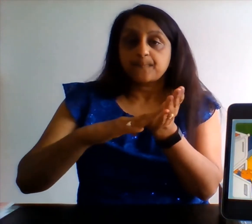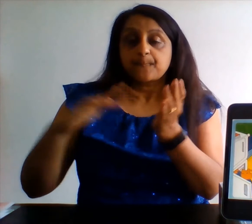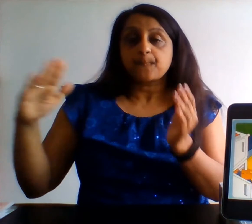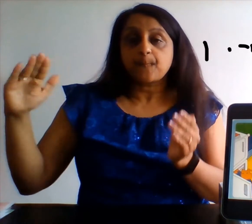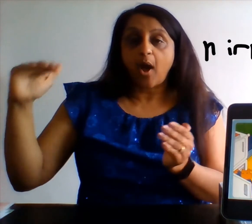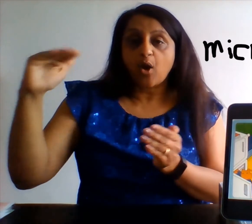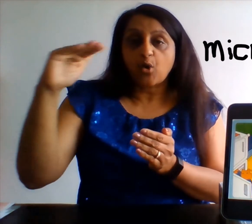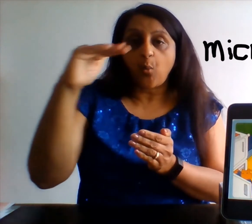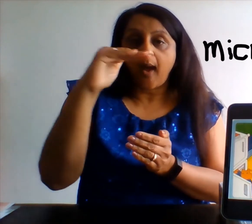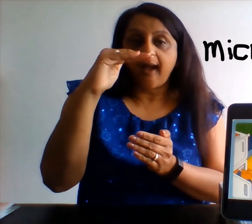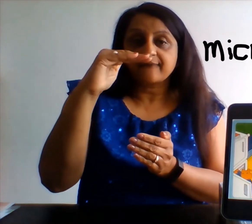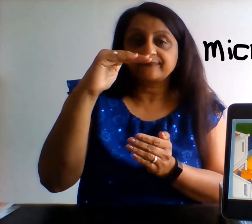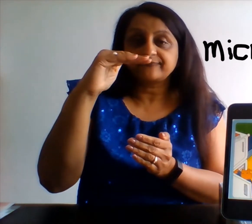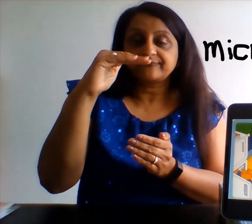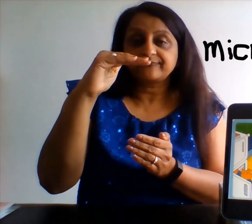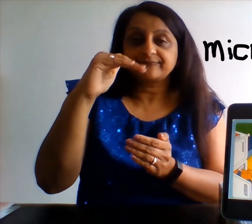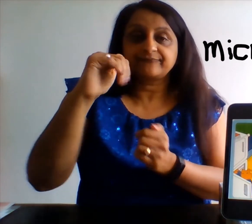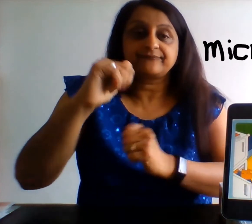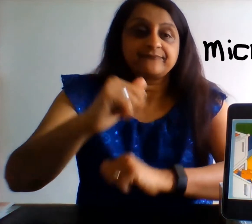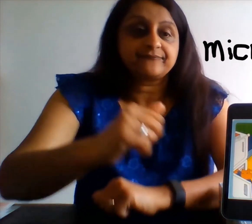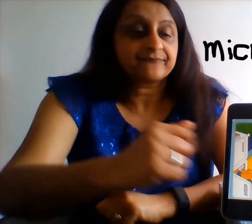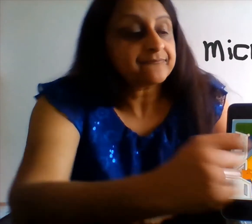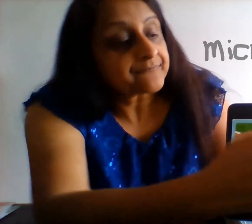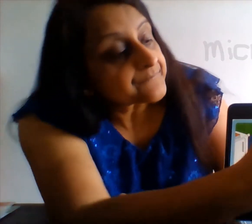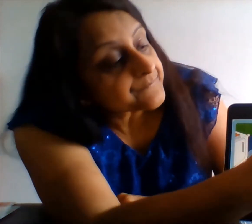Microwave.